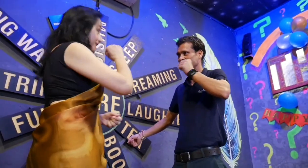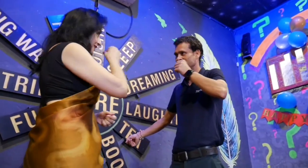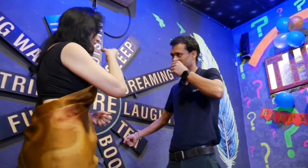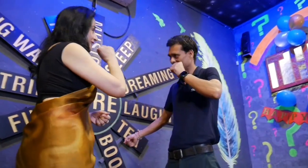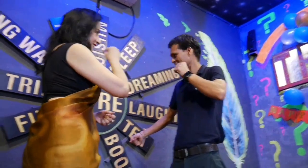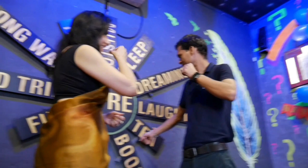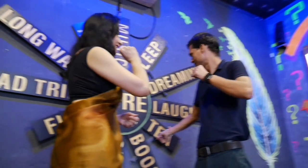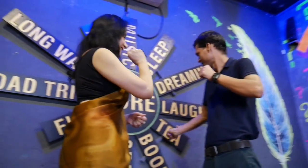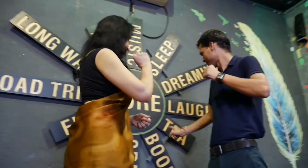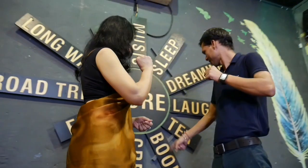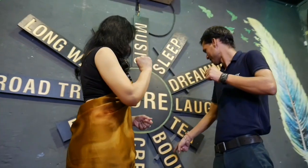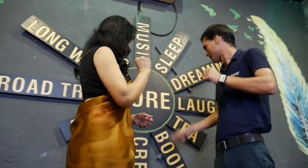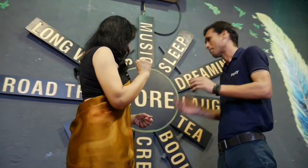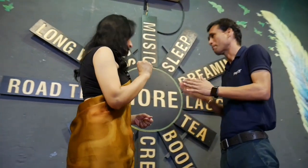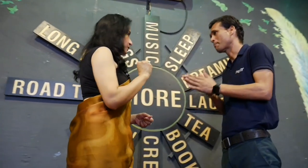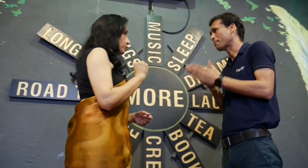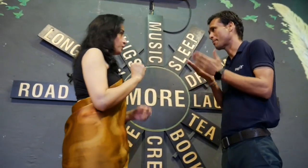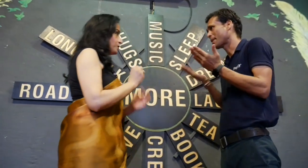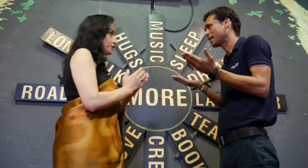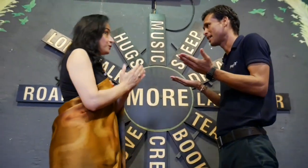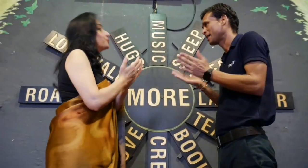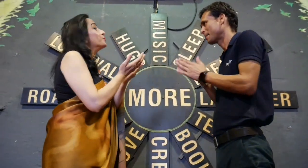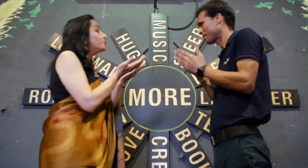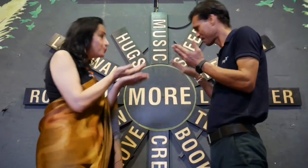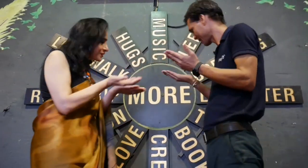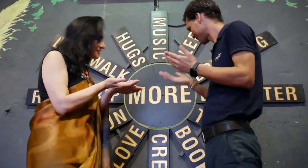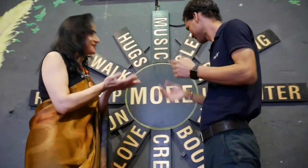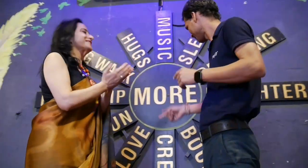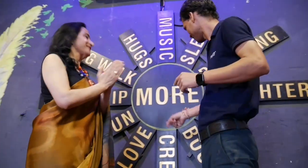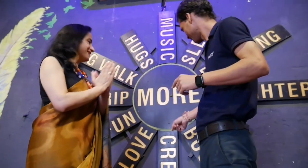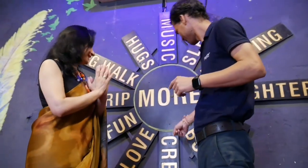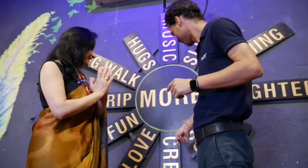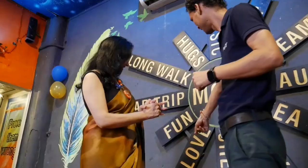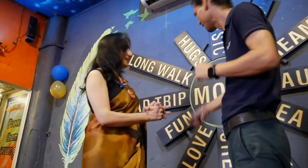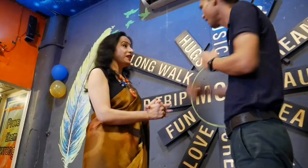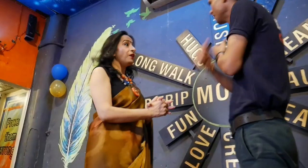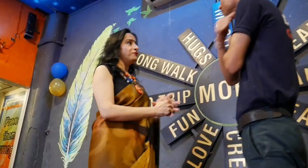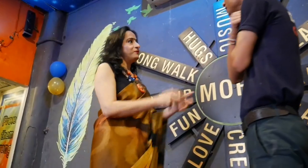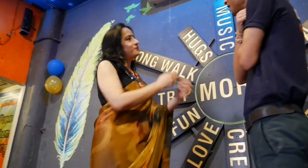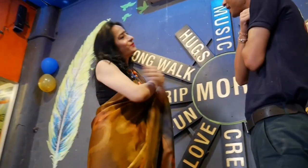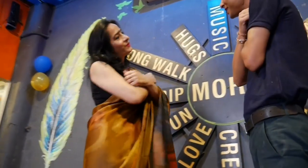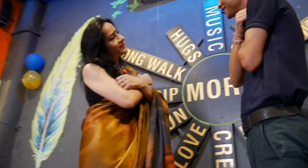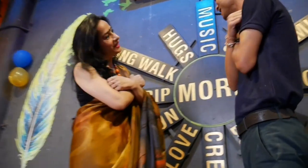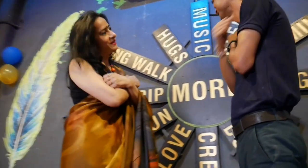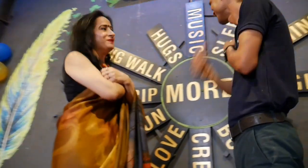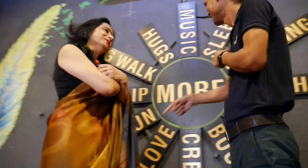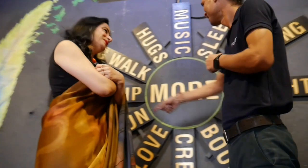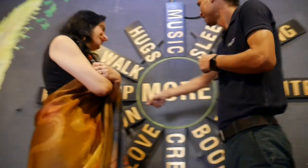tea books love